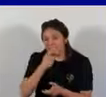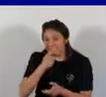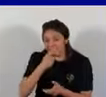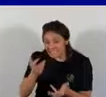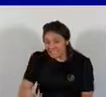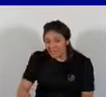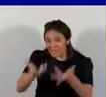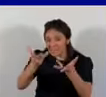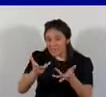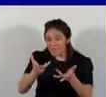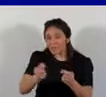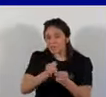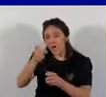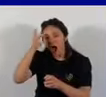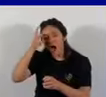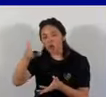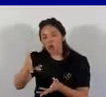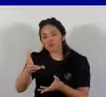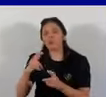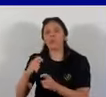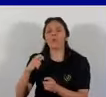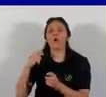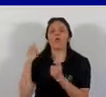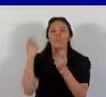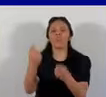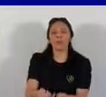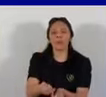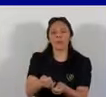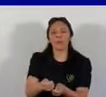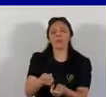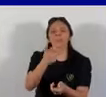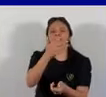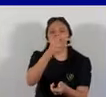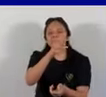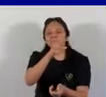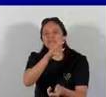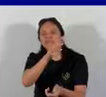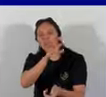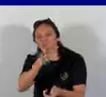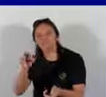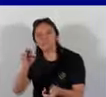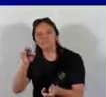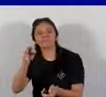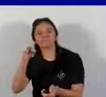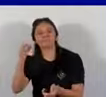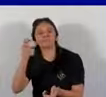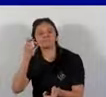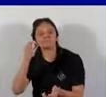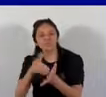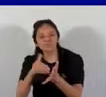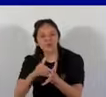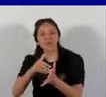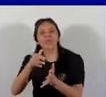And that if we grew to 8, we can Return 550 billion dollars